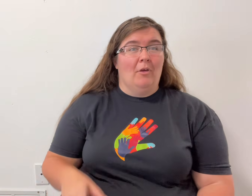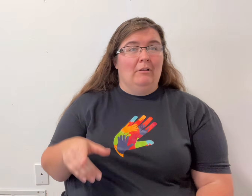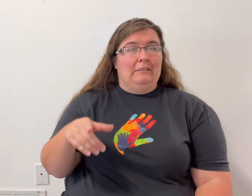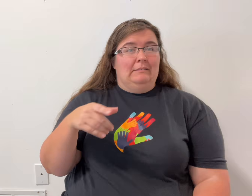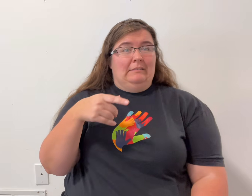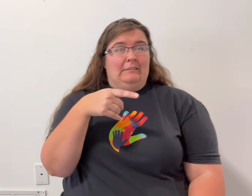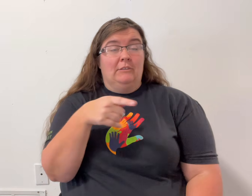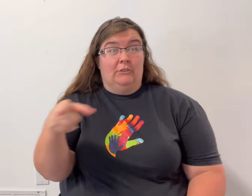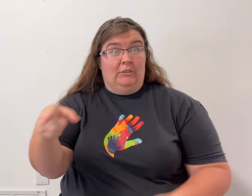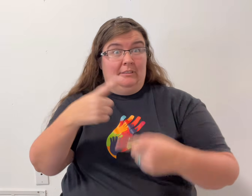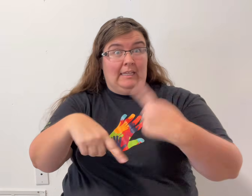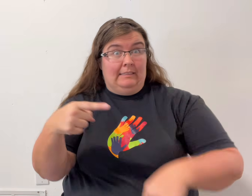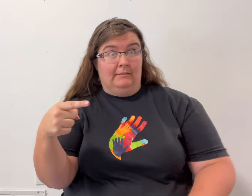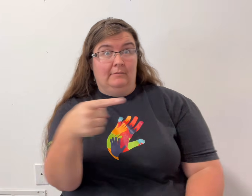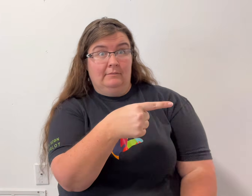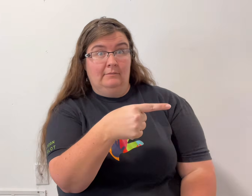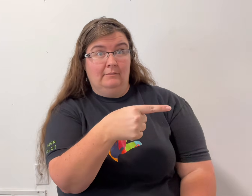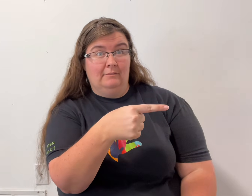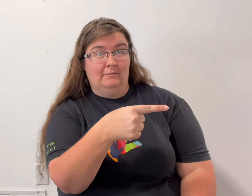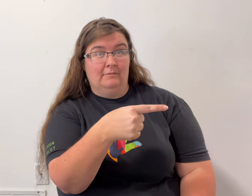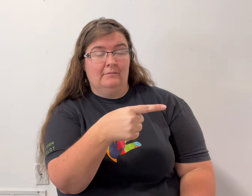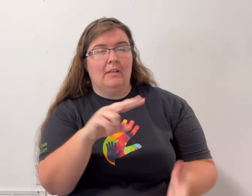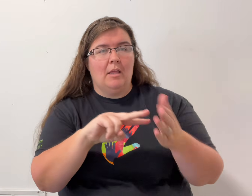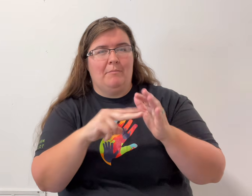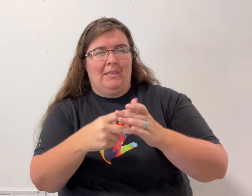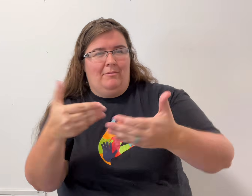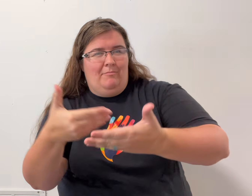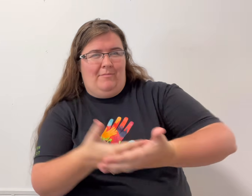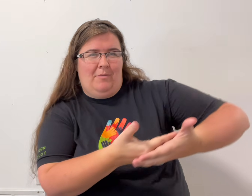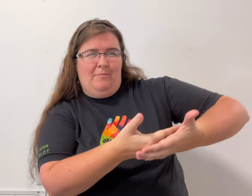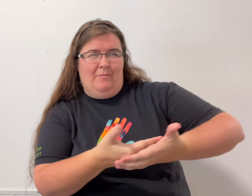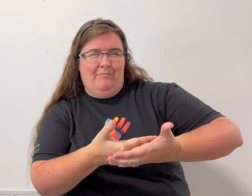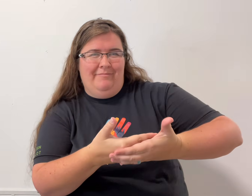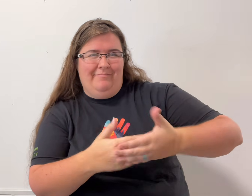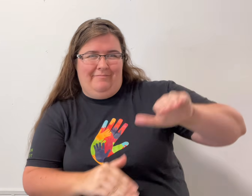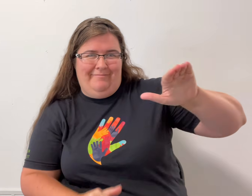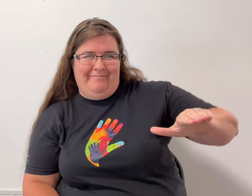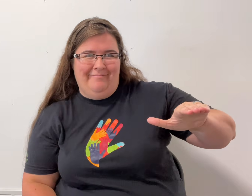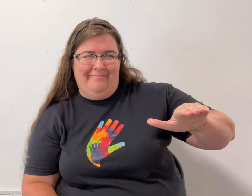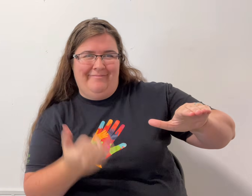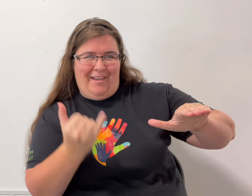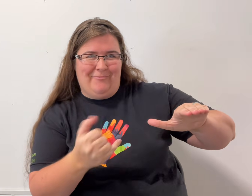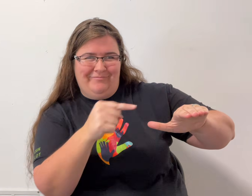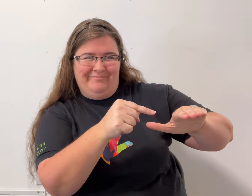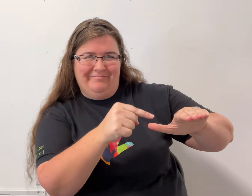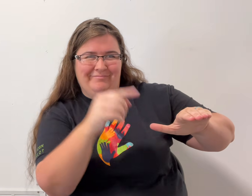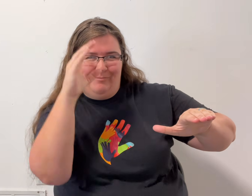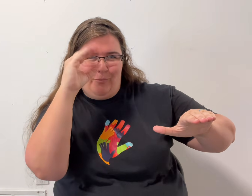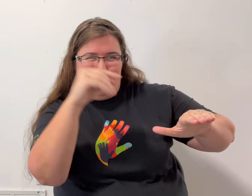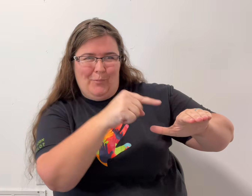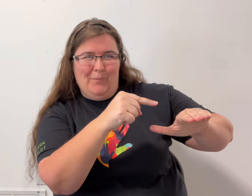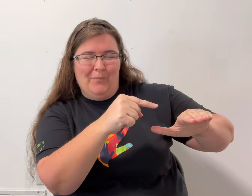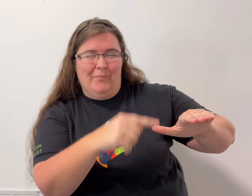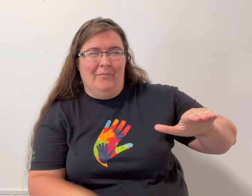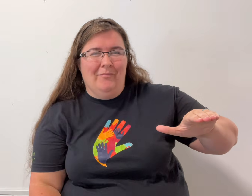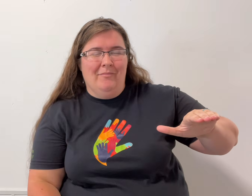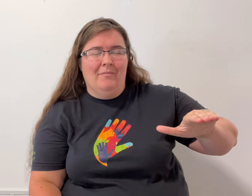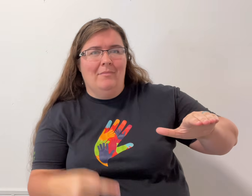Then she signs a pronoun. Meaning the baby who has now grown into a young boy.